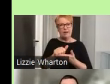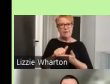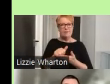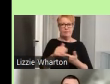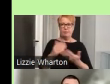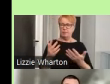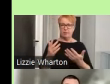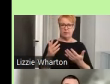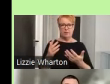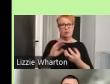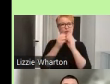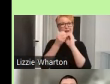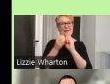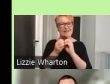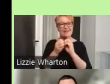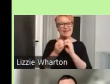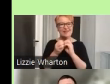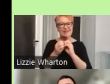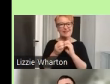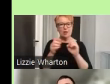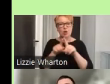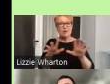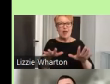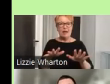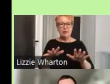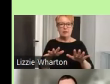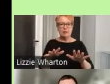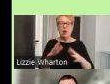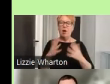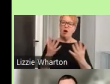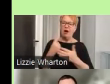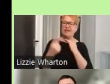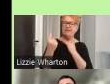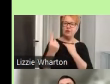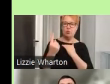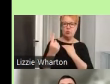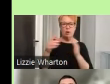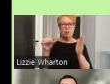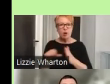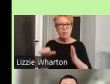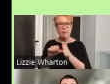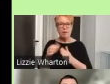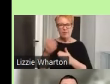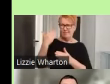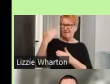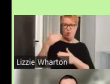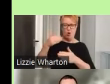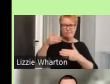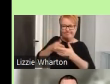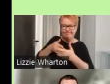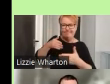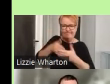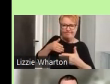Instead of seeing this a kind of individual issue, all these obstacles, rather, it's an